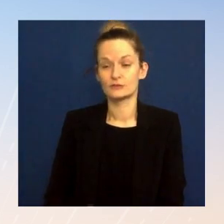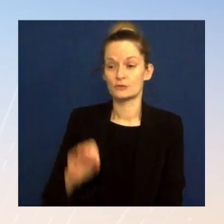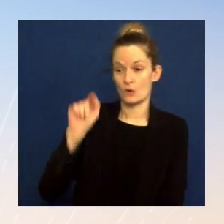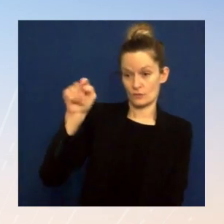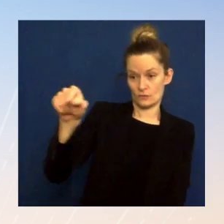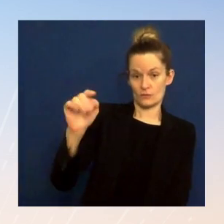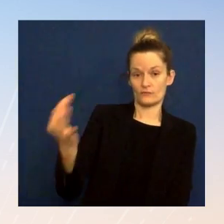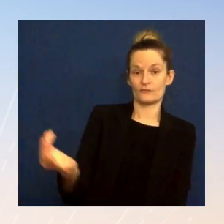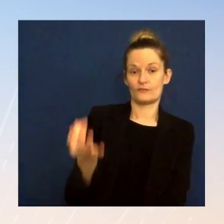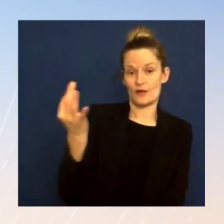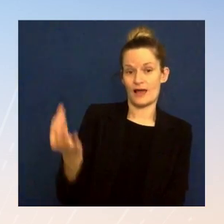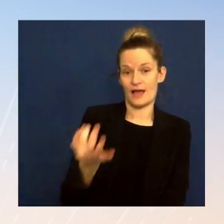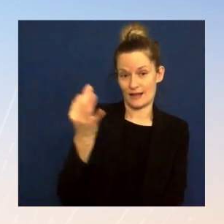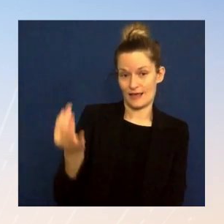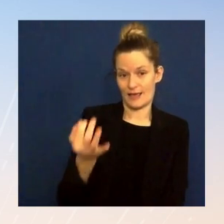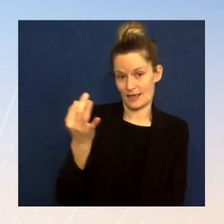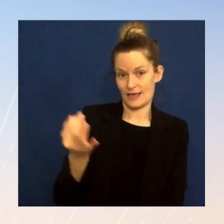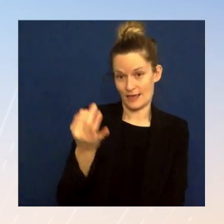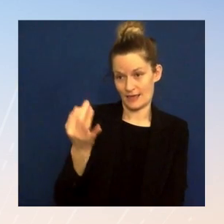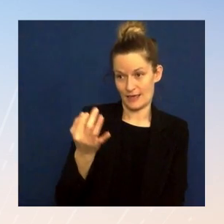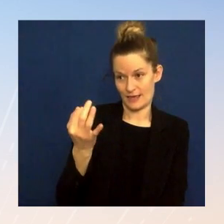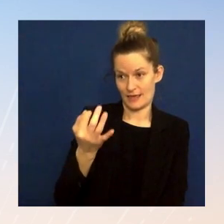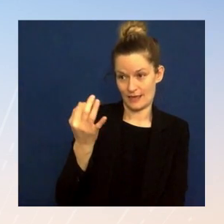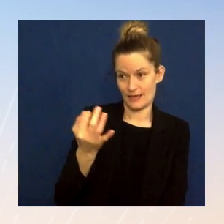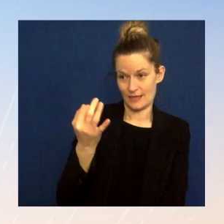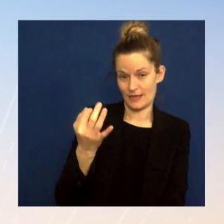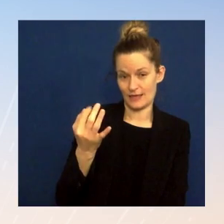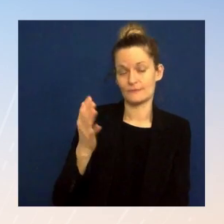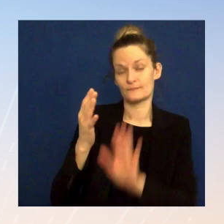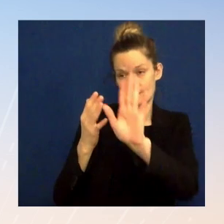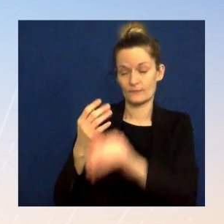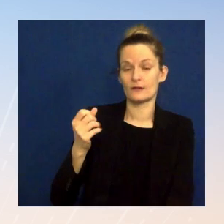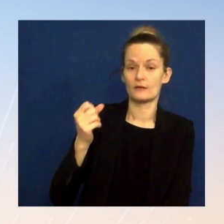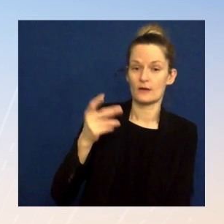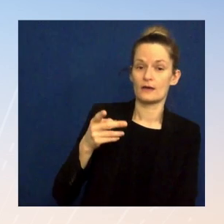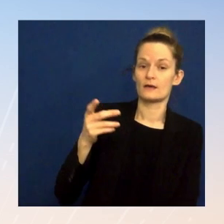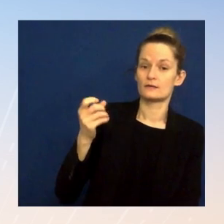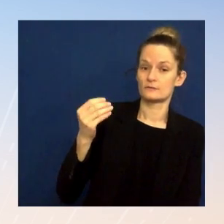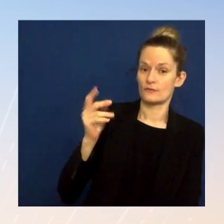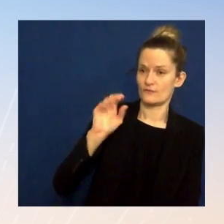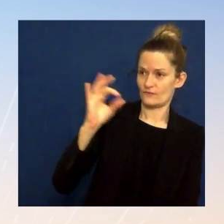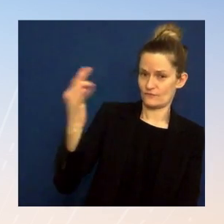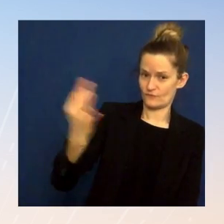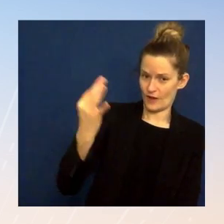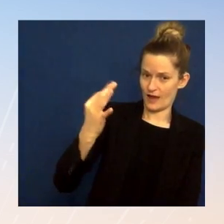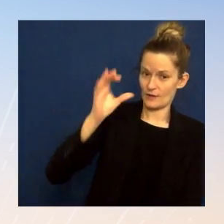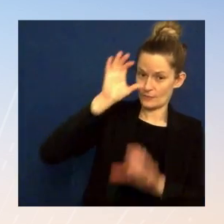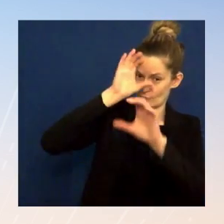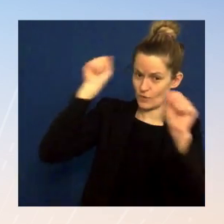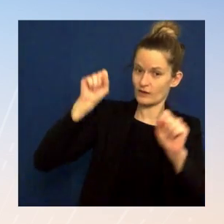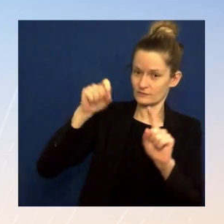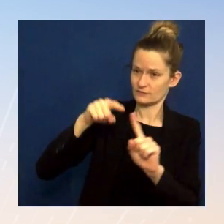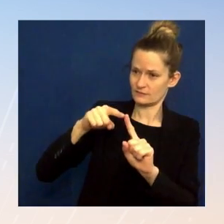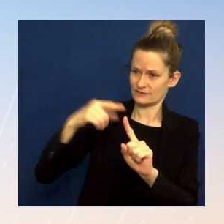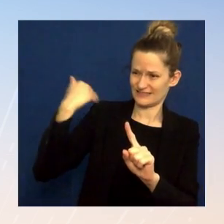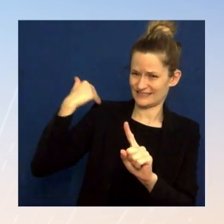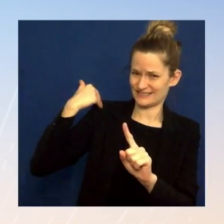has become in these final few days? Ms. Psaki: Well, Mark, I've learned my lesson. I'm not going to do any politics from here or political analysis.